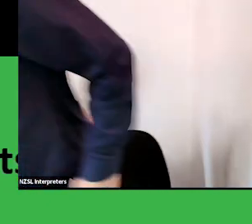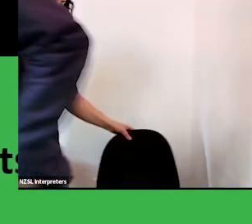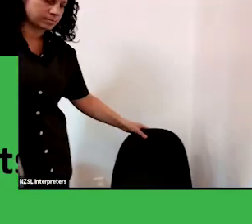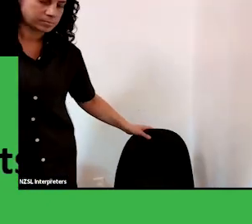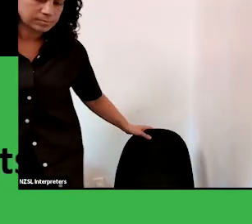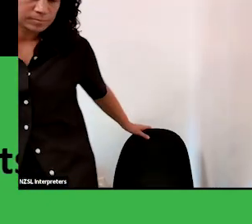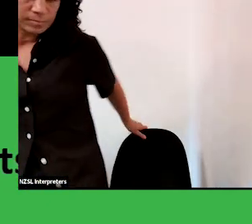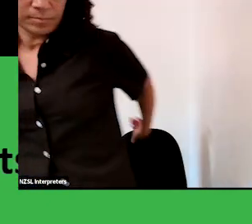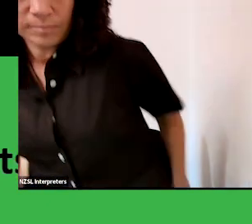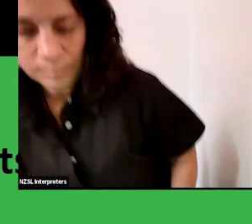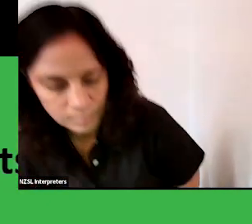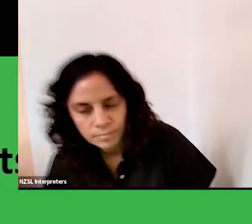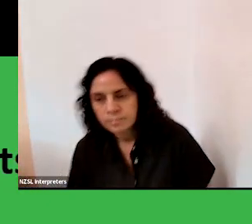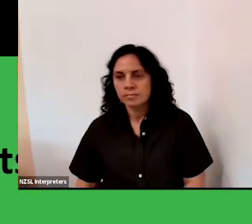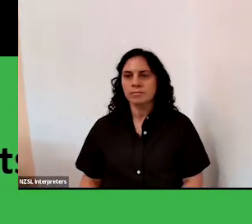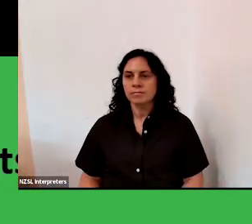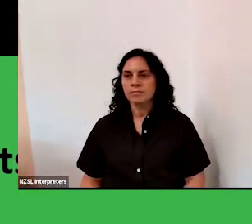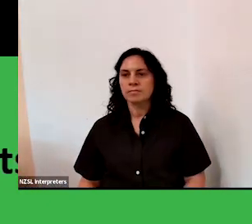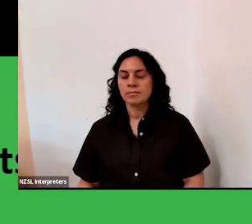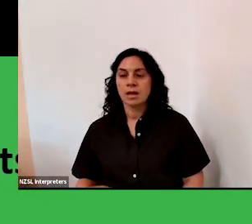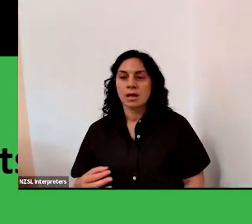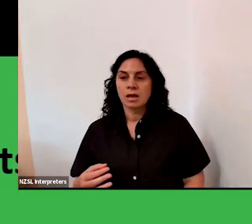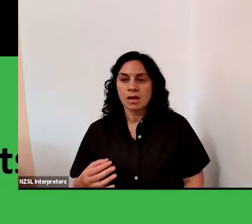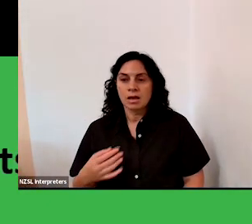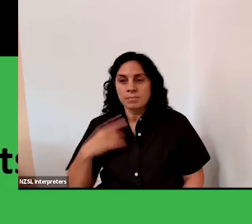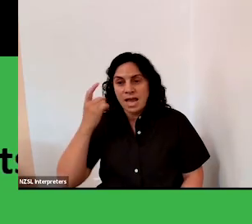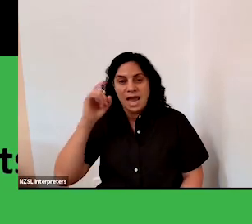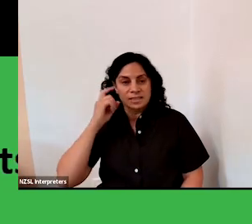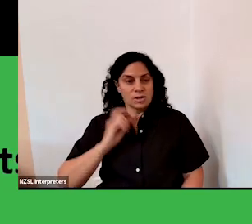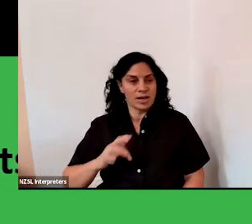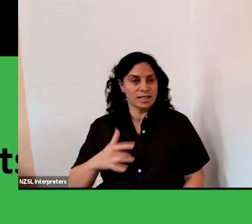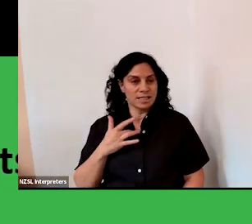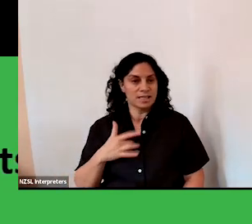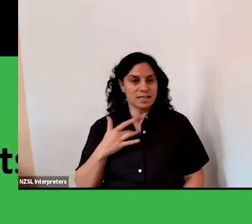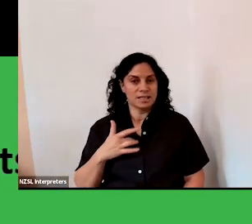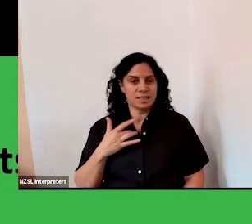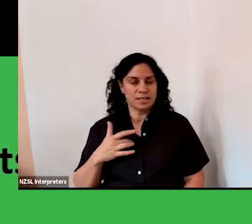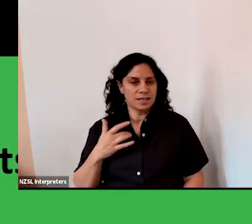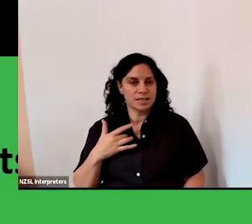which is a short form questionnaire that has eight items and the eight items being summed create a score